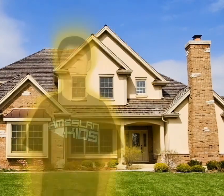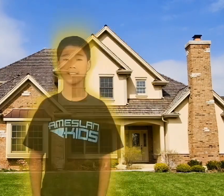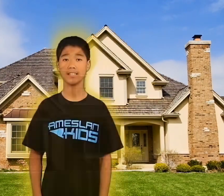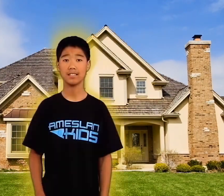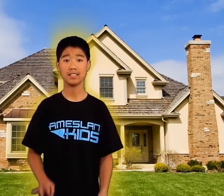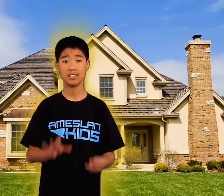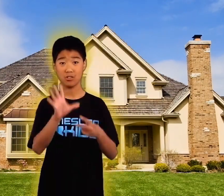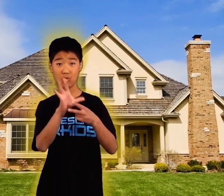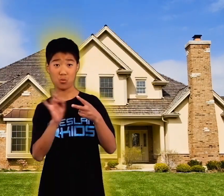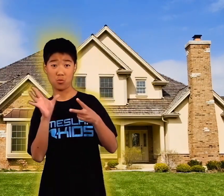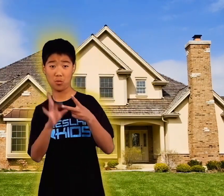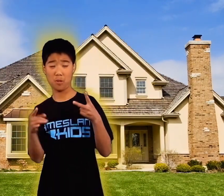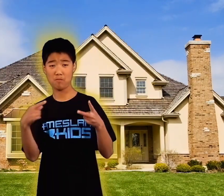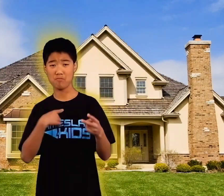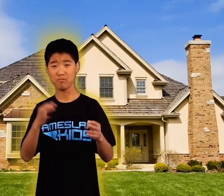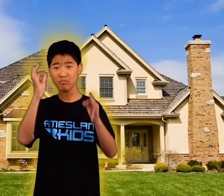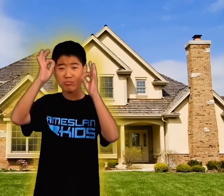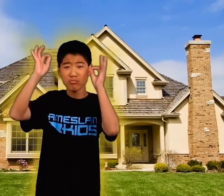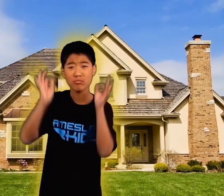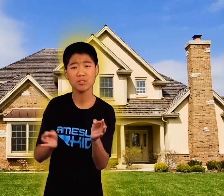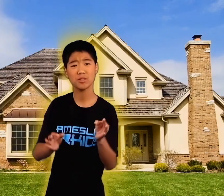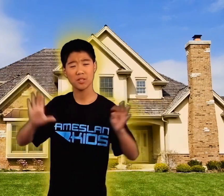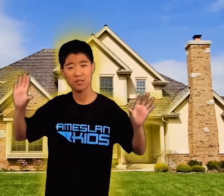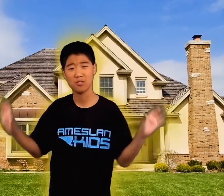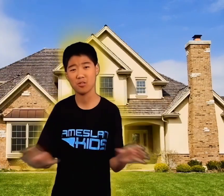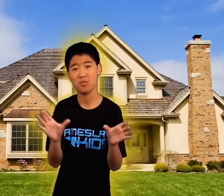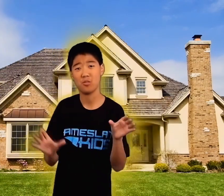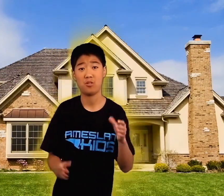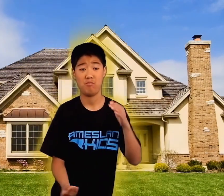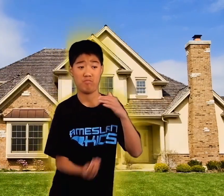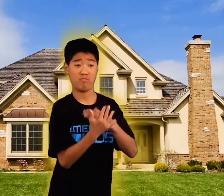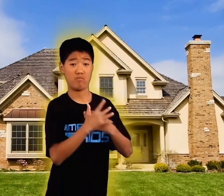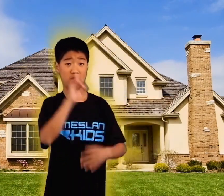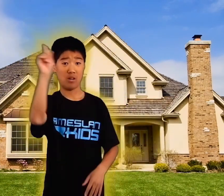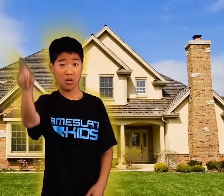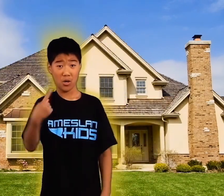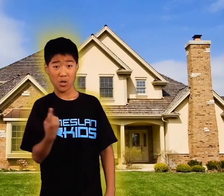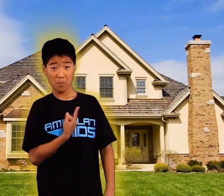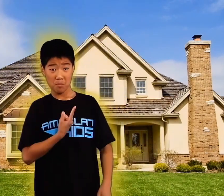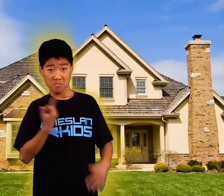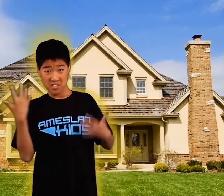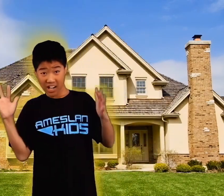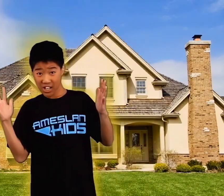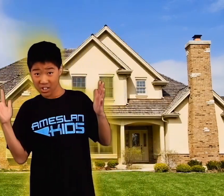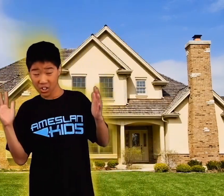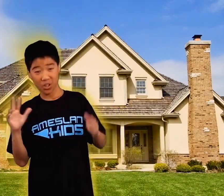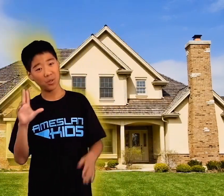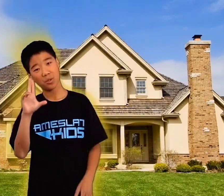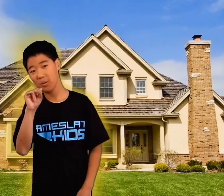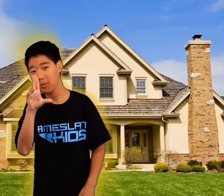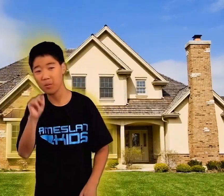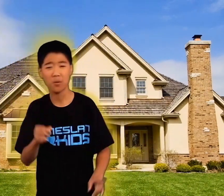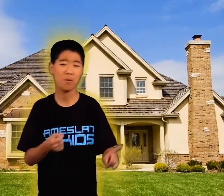EVERY CHOICE YOU MAKE HAS AN IMPACT ON SOMEBODY ELSE.